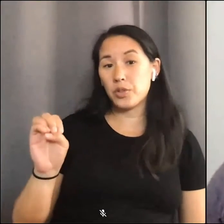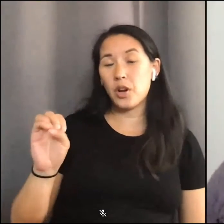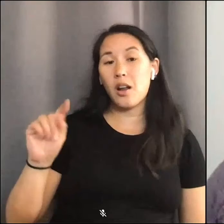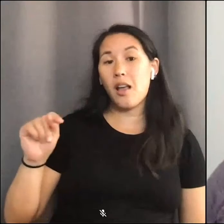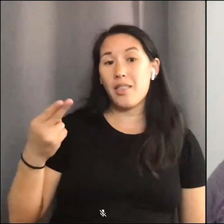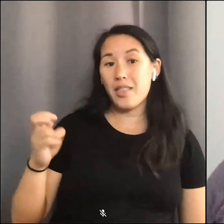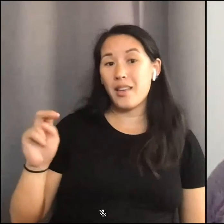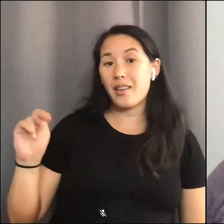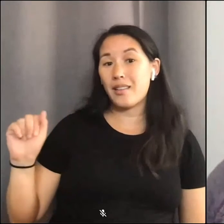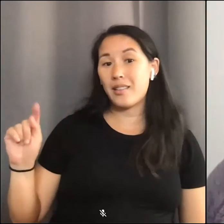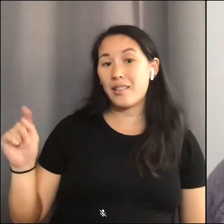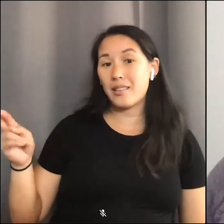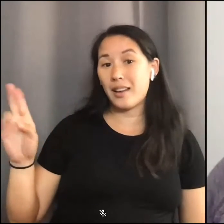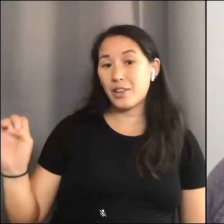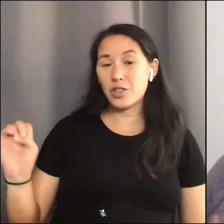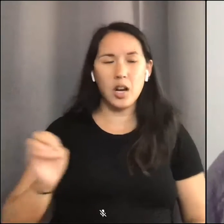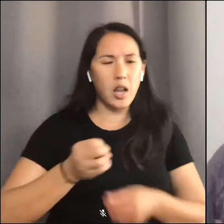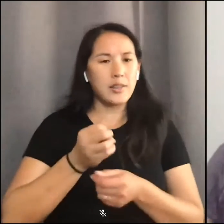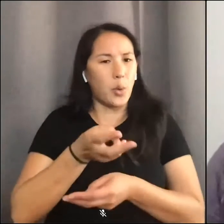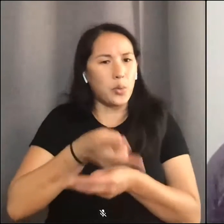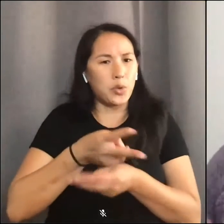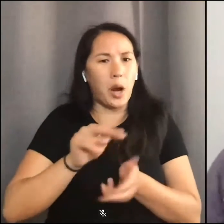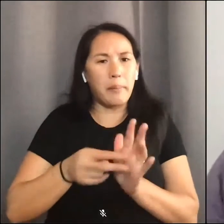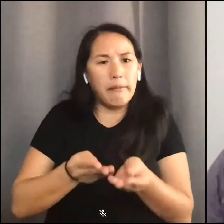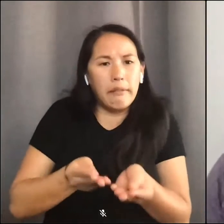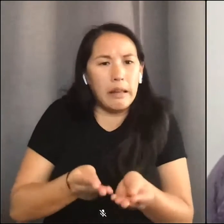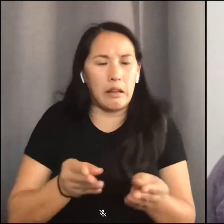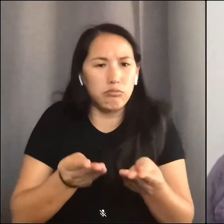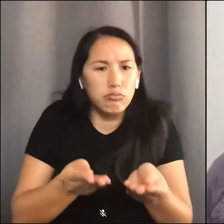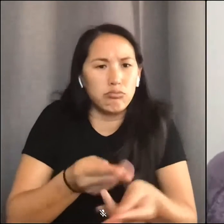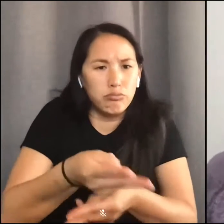nurturing is we're feeding something we're giving it fuel we're taking care of it like these plants